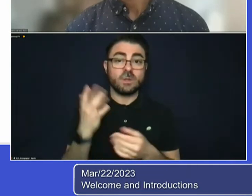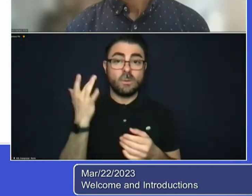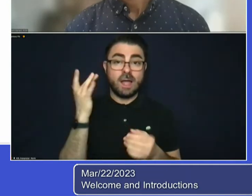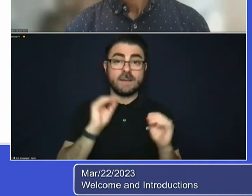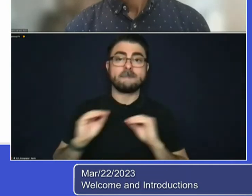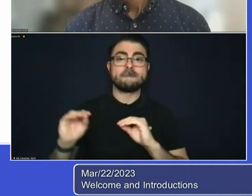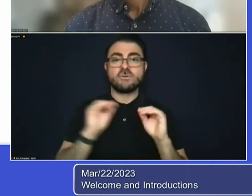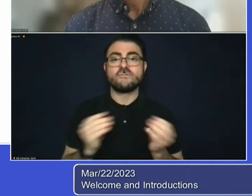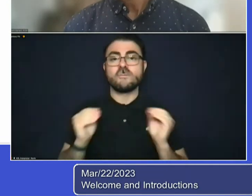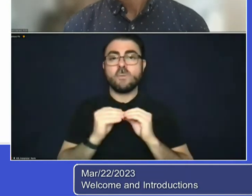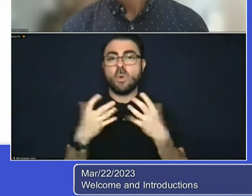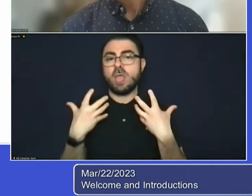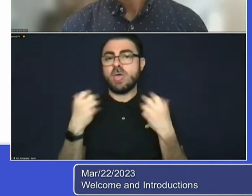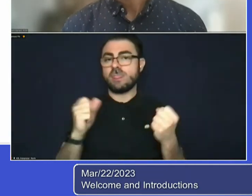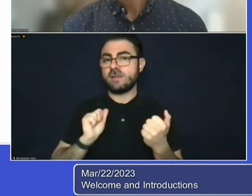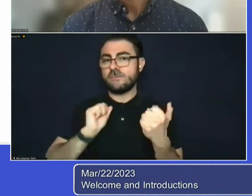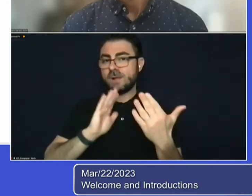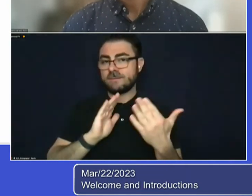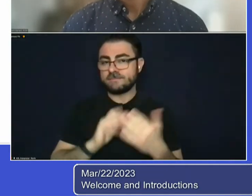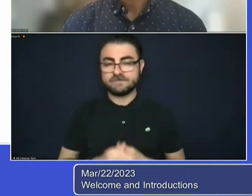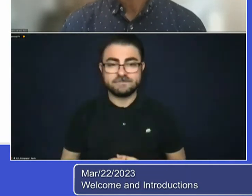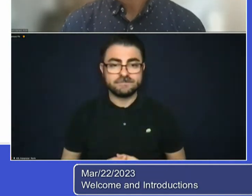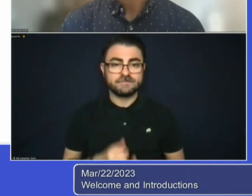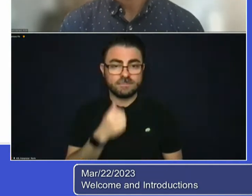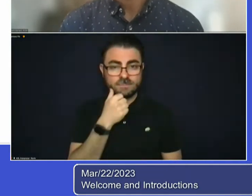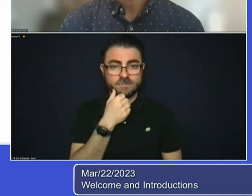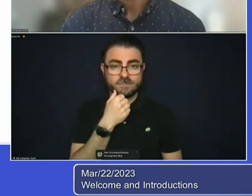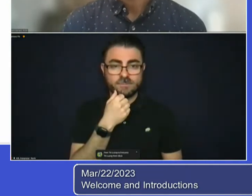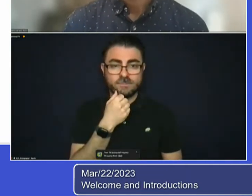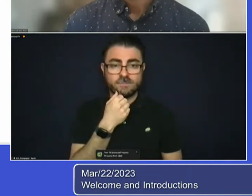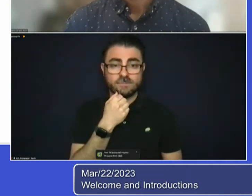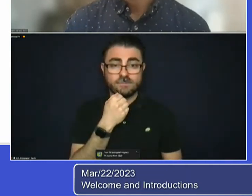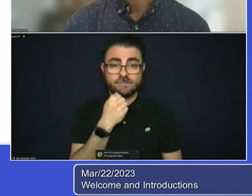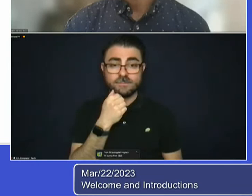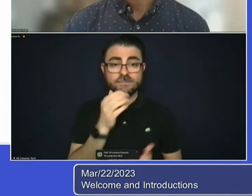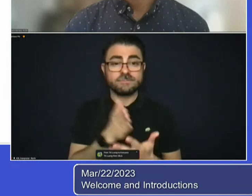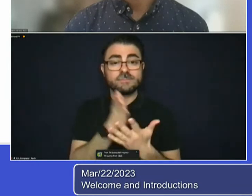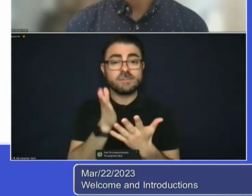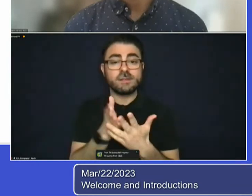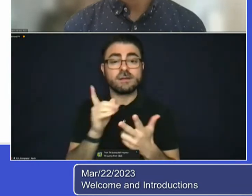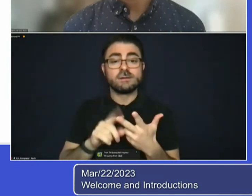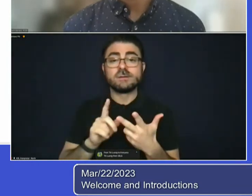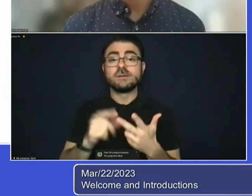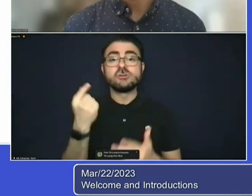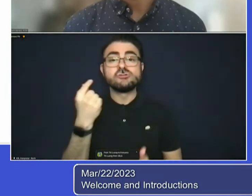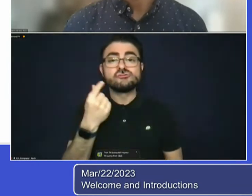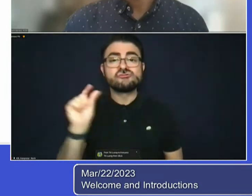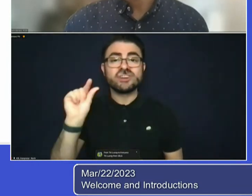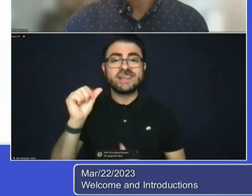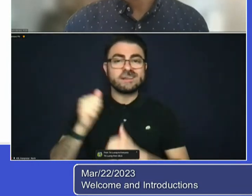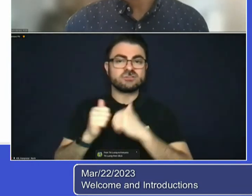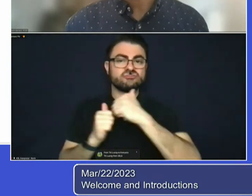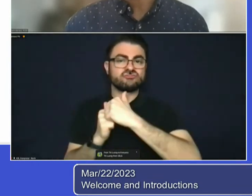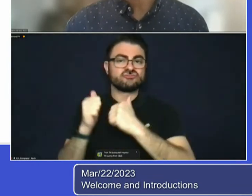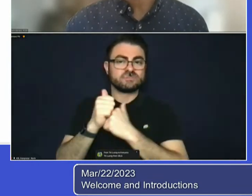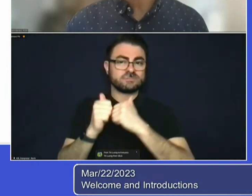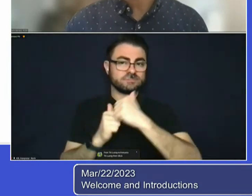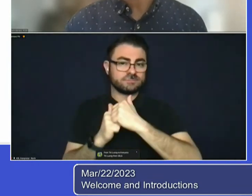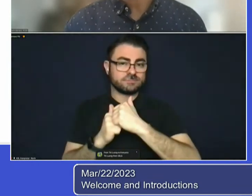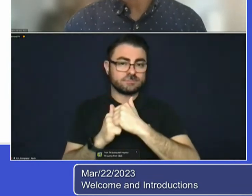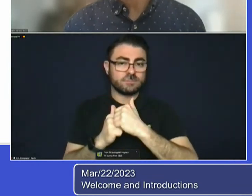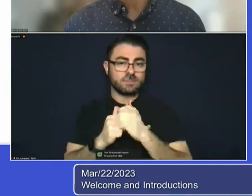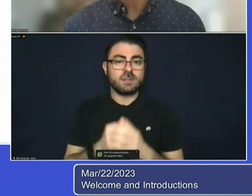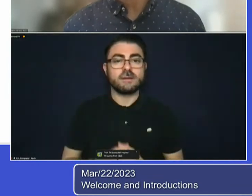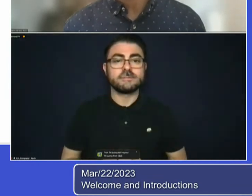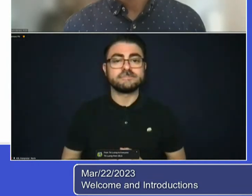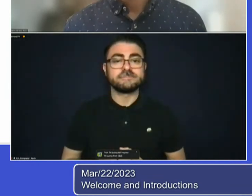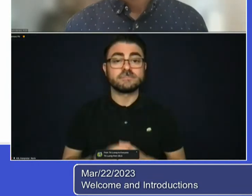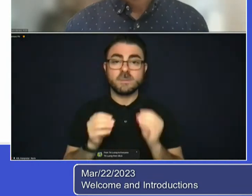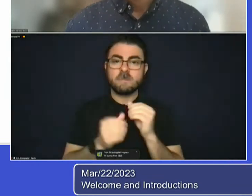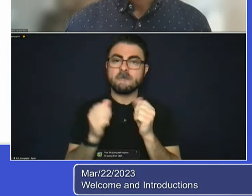FUELS.